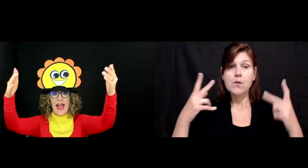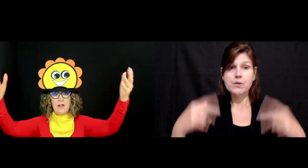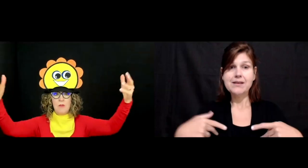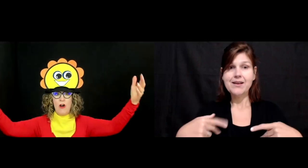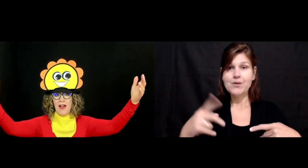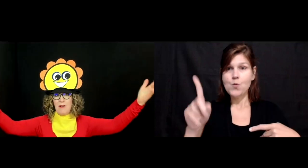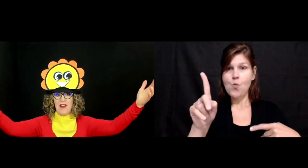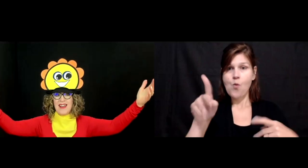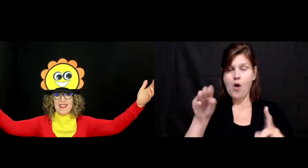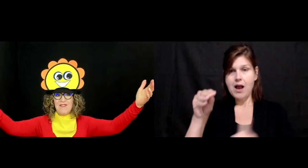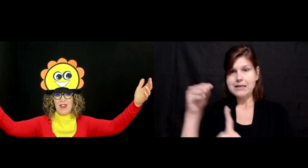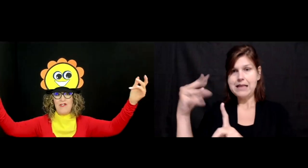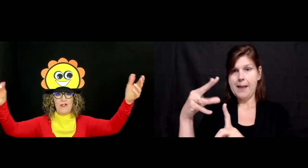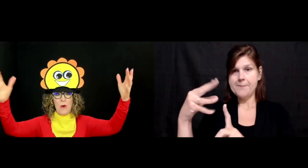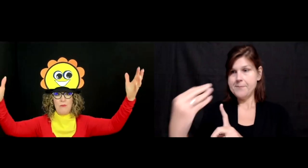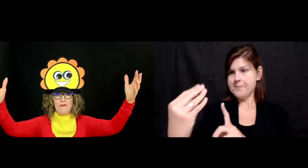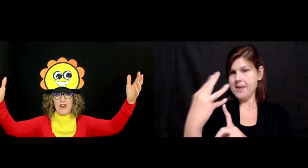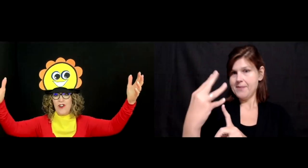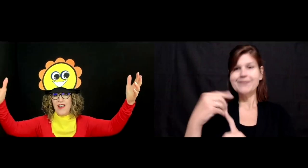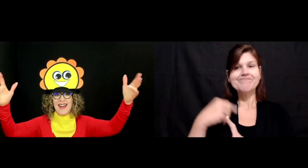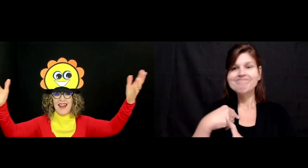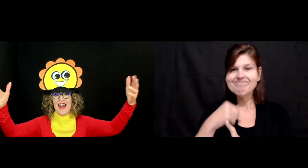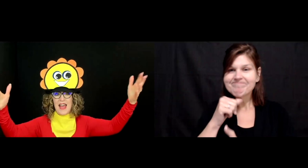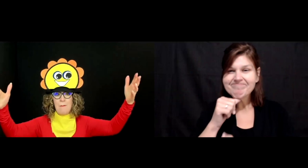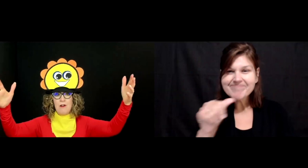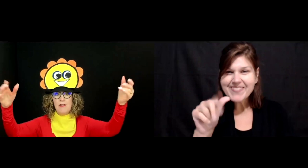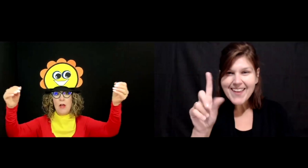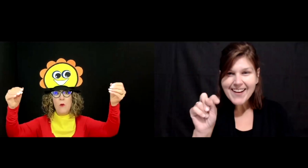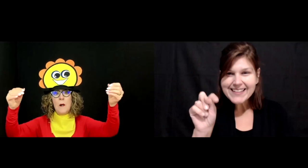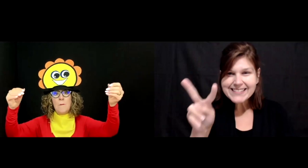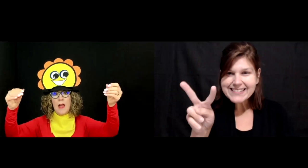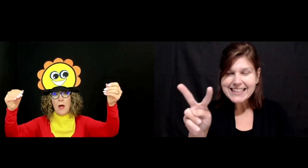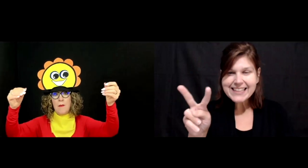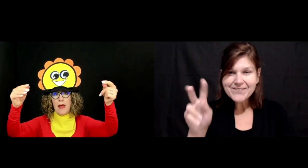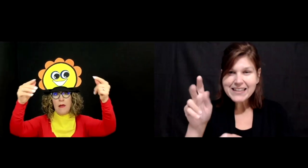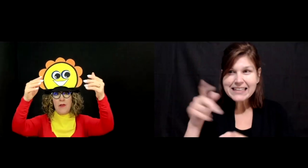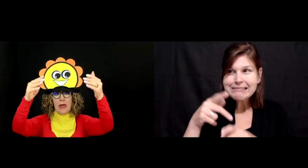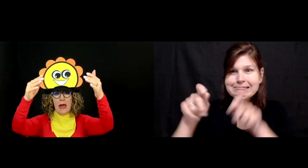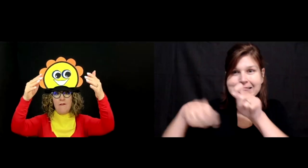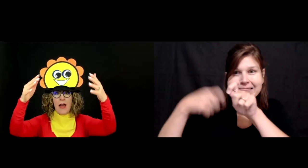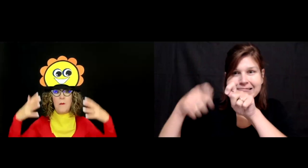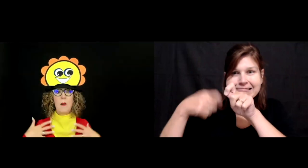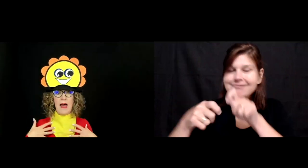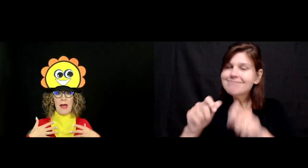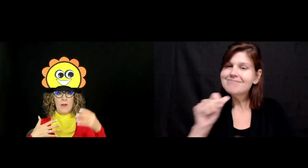Again, I'm not in a TV studio with professional cameras. So if I'm in black,